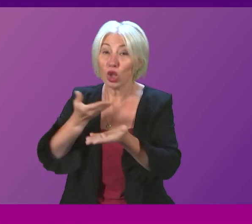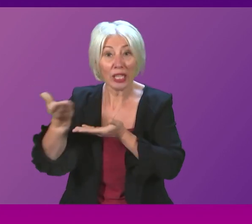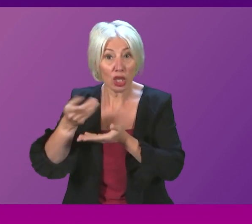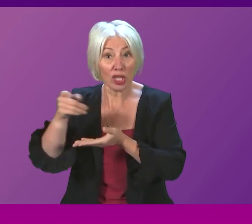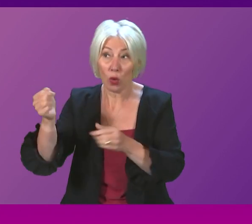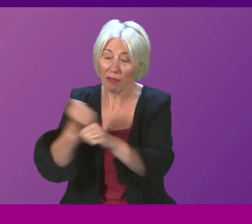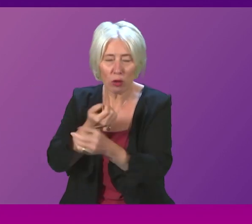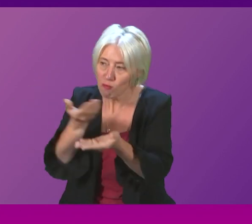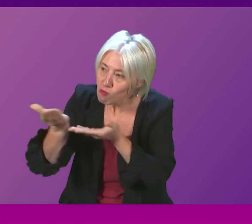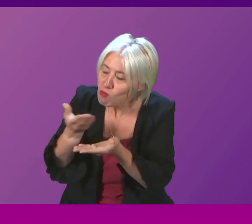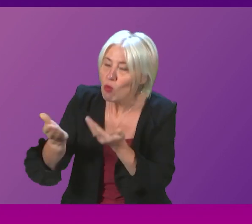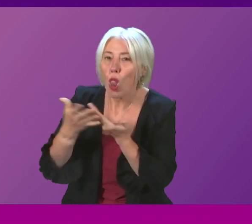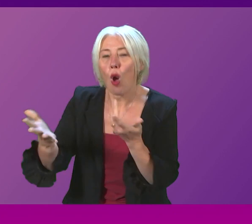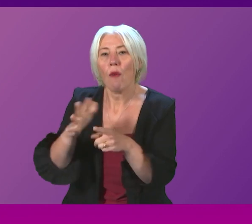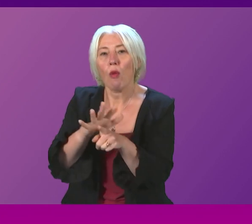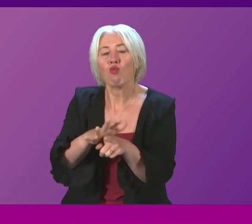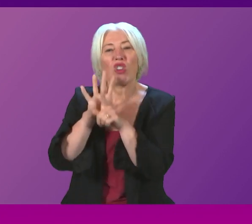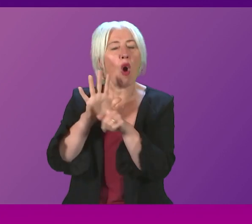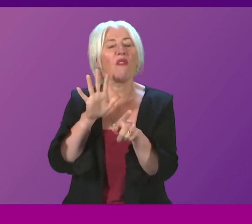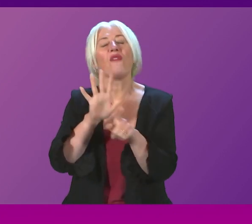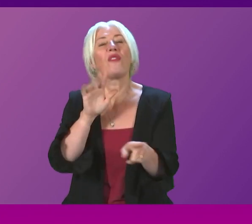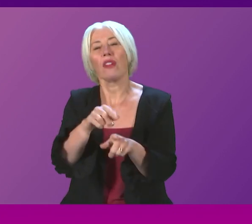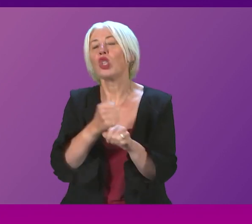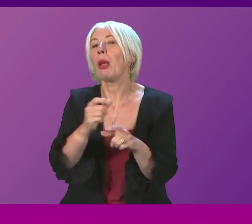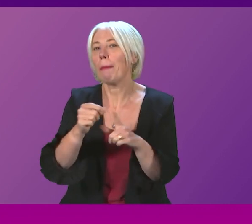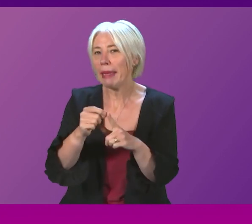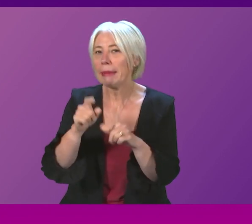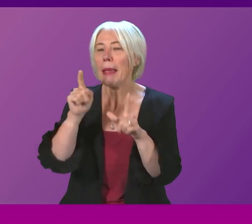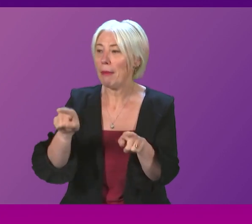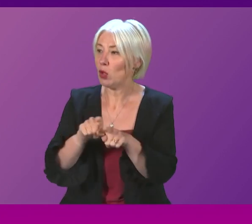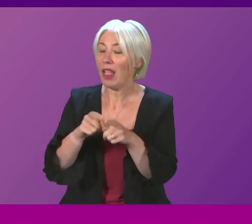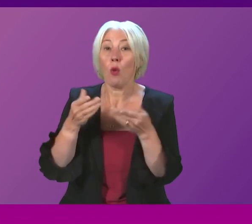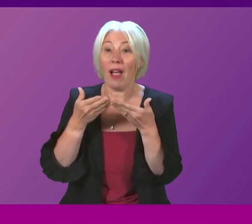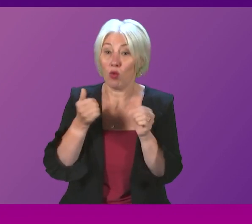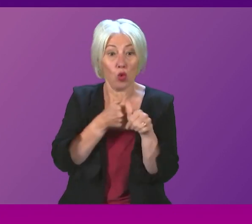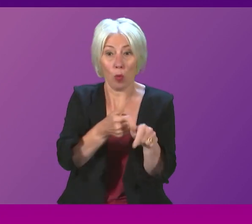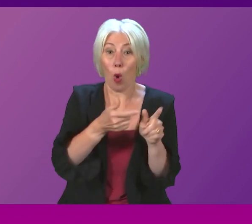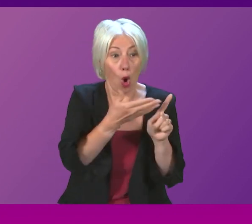We continue to take action to support not only GPs but the wider teams in which GPs